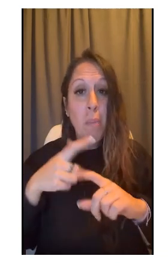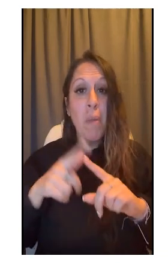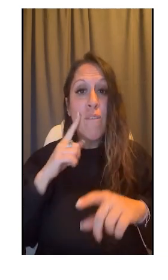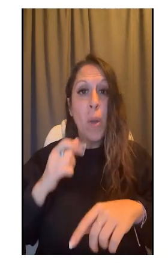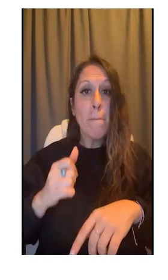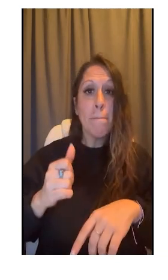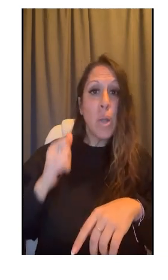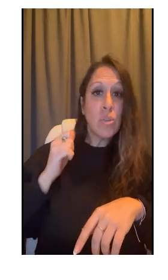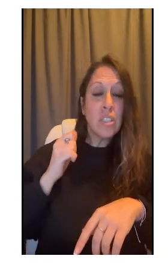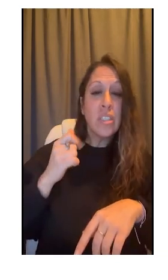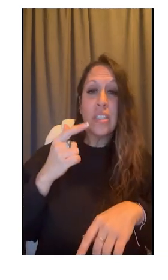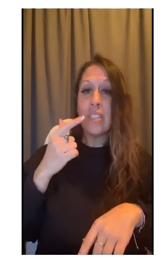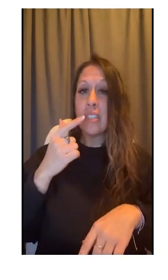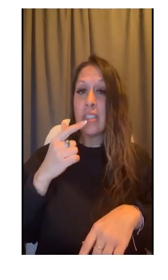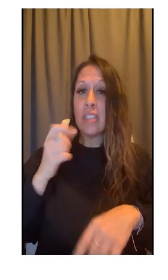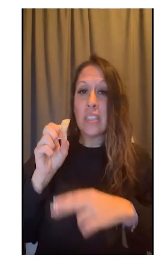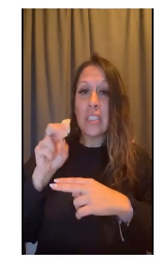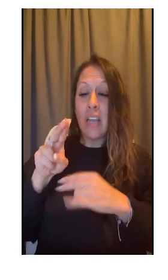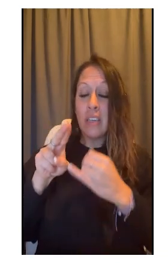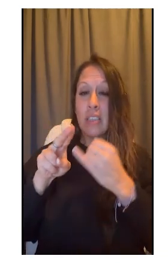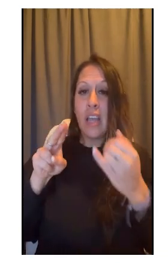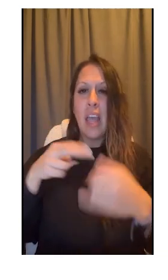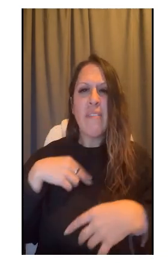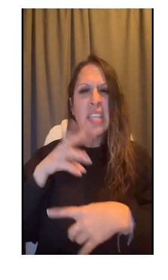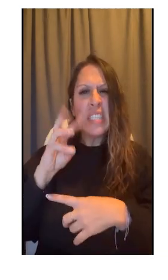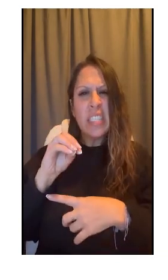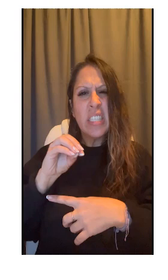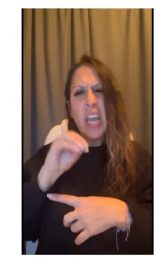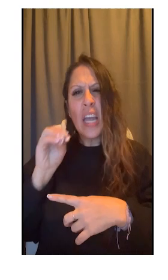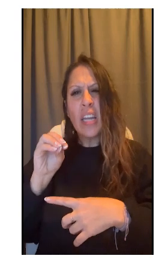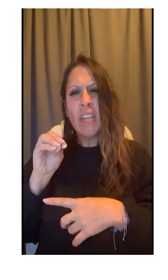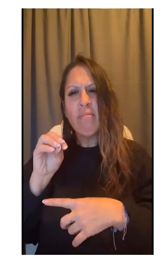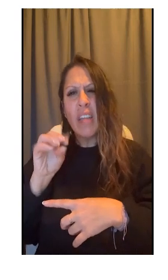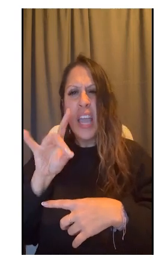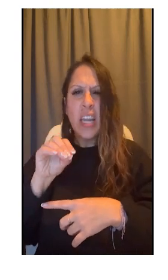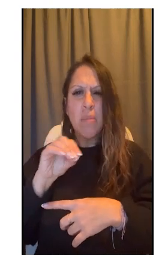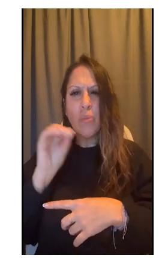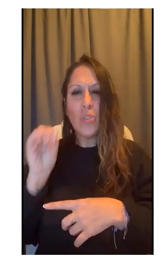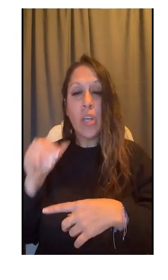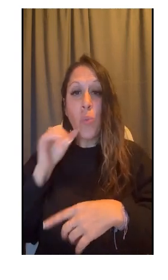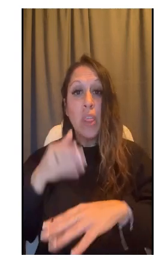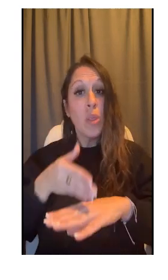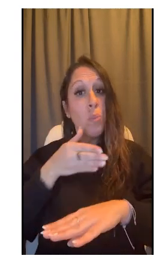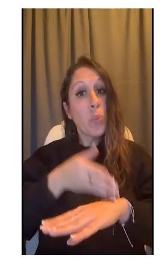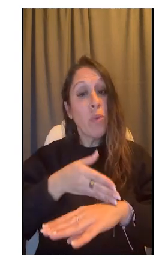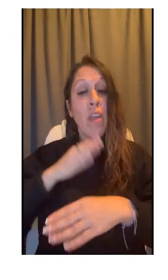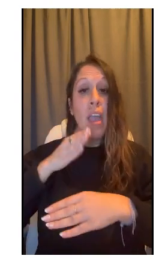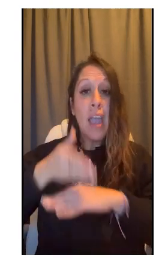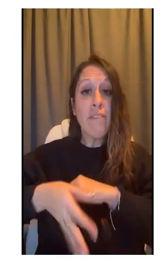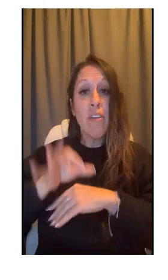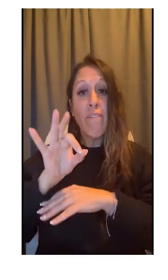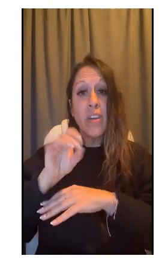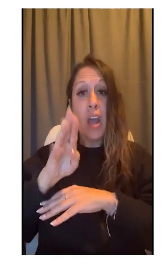For posterior tongue ties, we anticipate that about 60 to 80% will improve after pH otomy. For type one and two